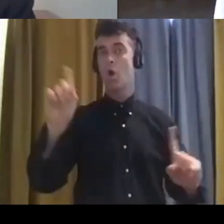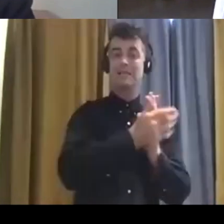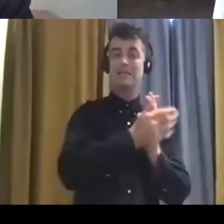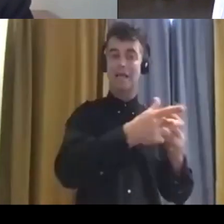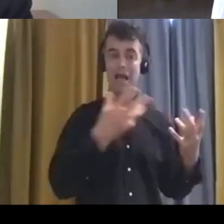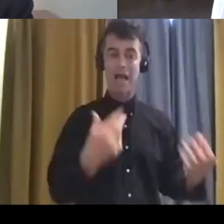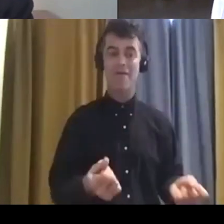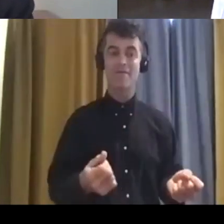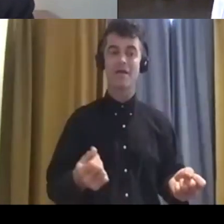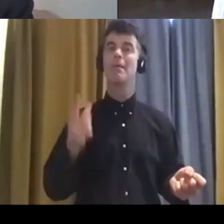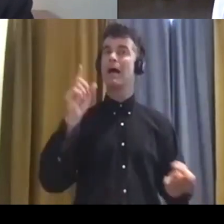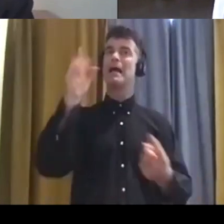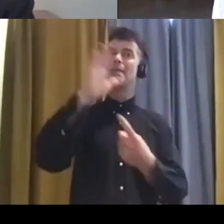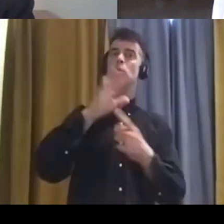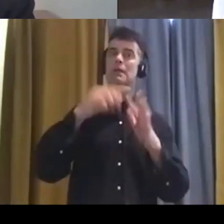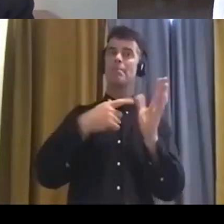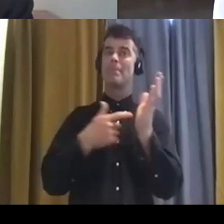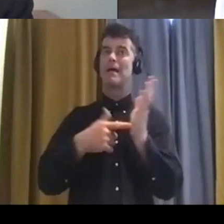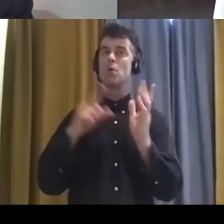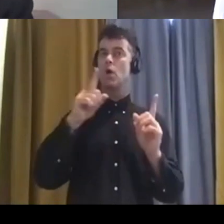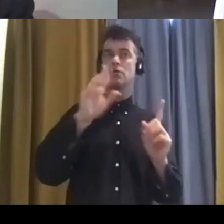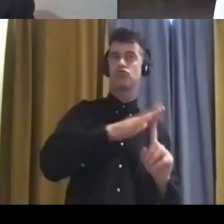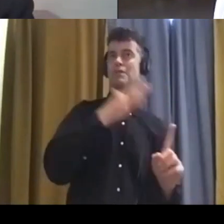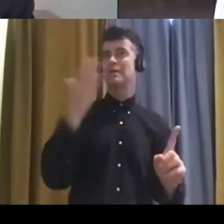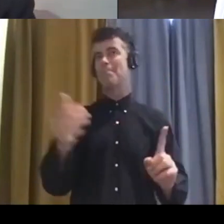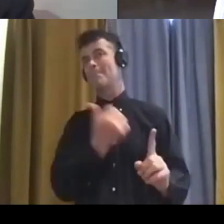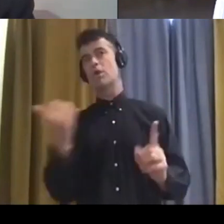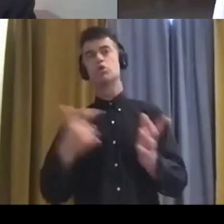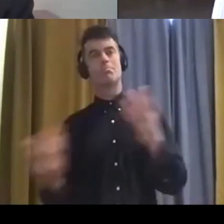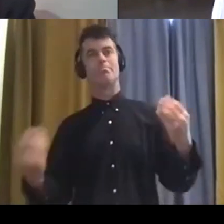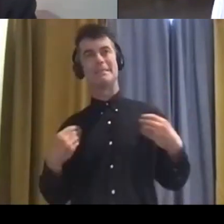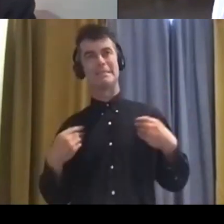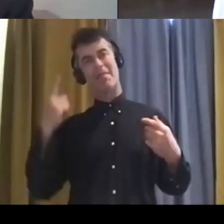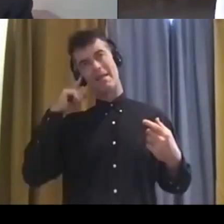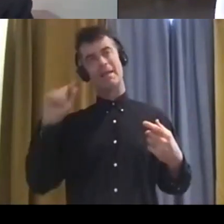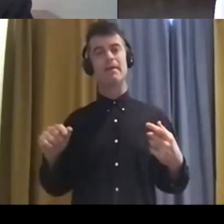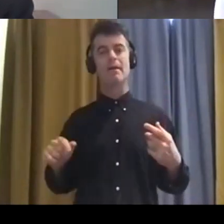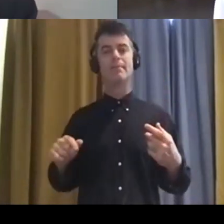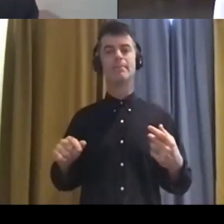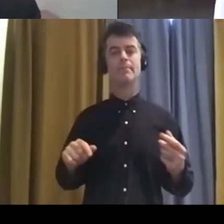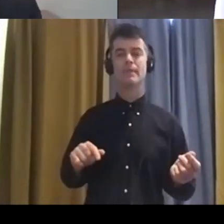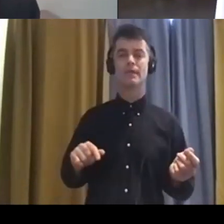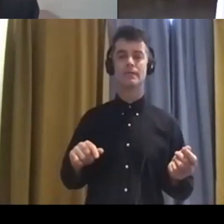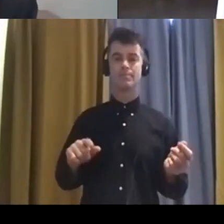because the important part of that is translation back into business. I think that as Rachel